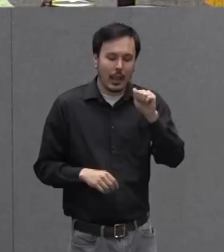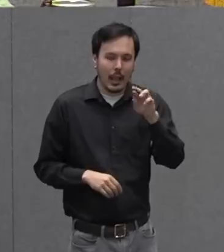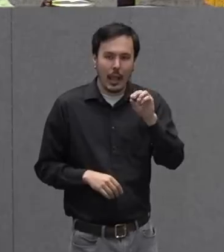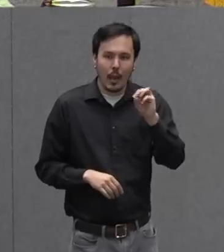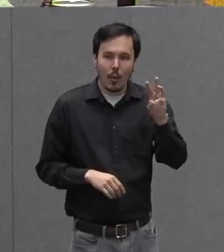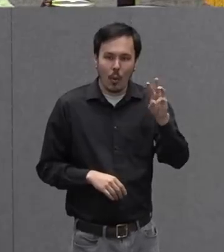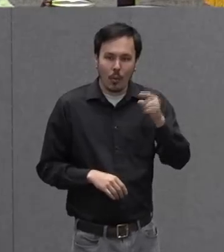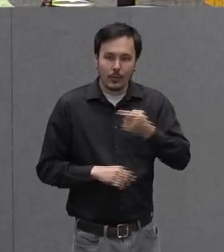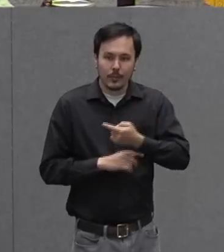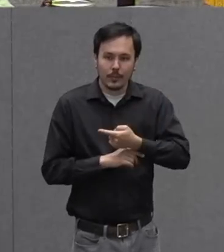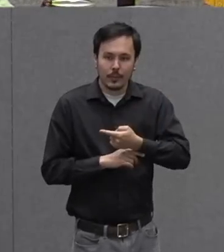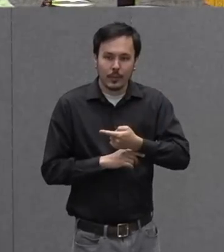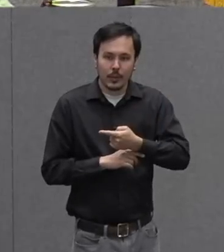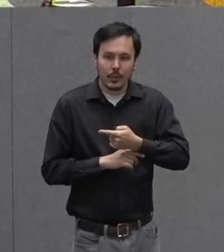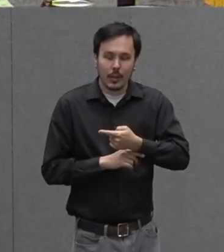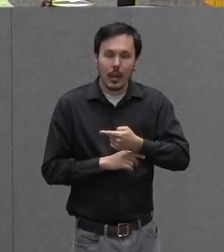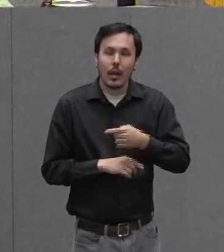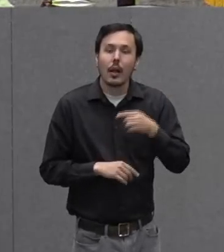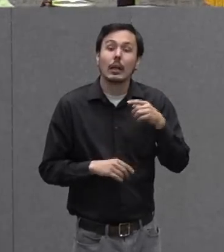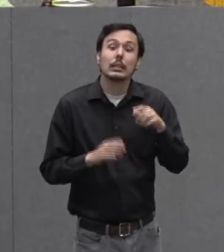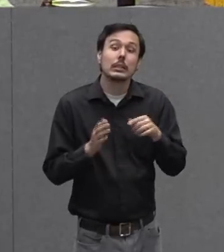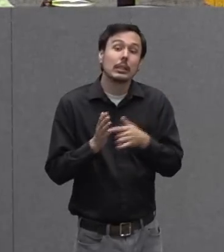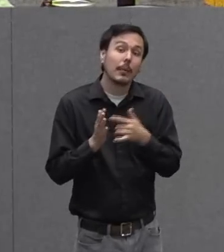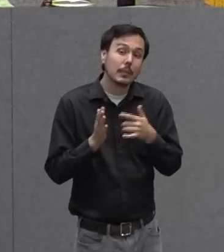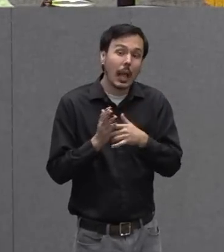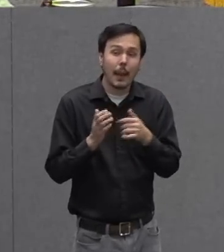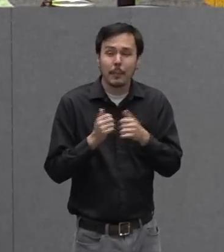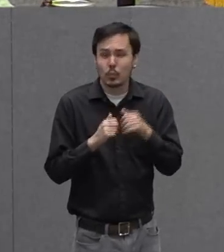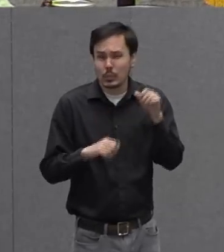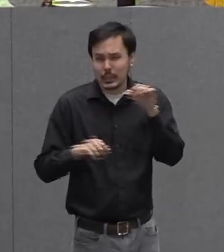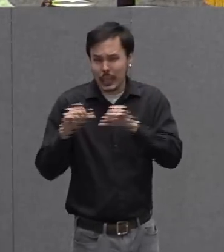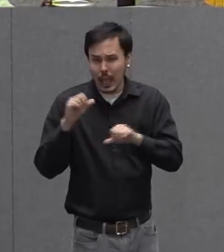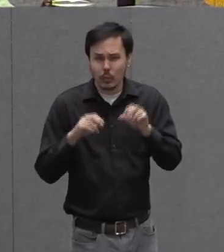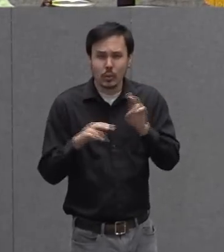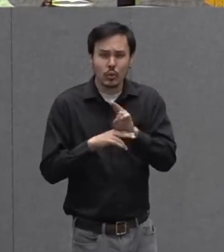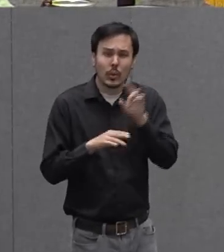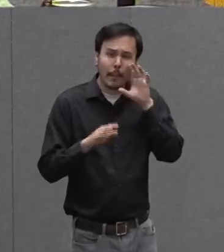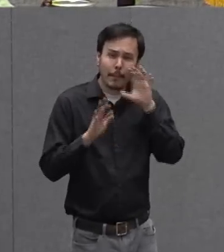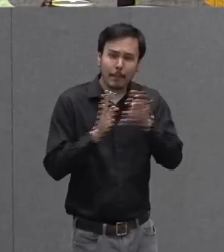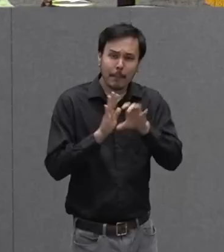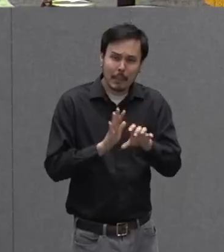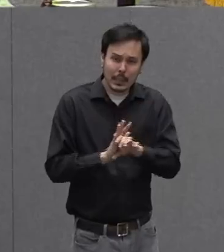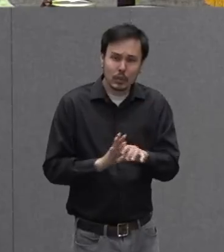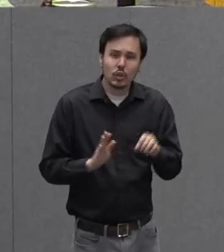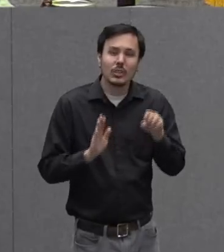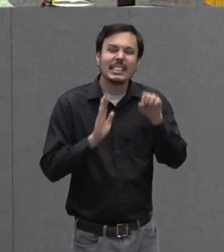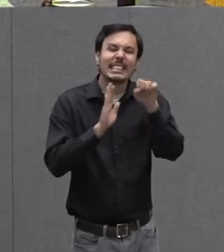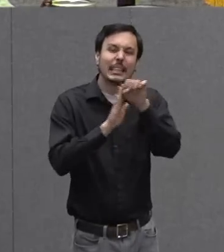So sometimes in science, we use pictures and symbols to explain what's happening.